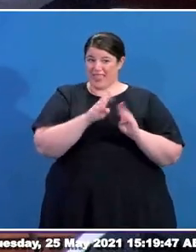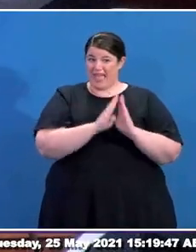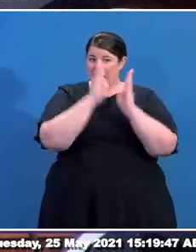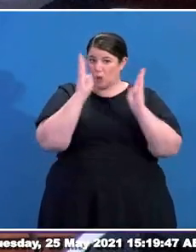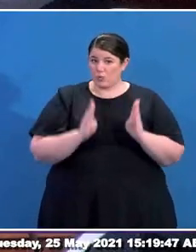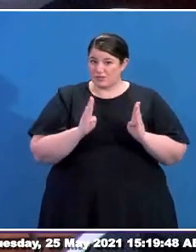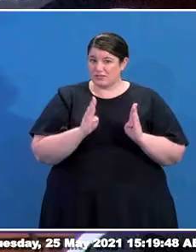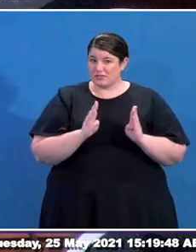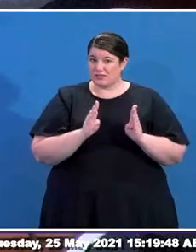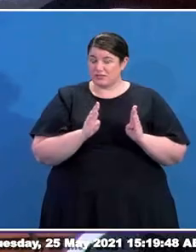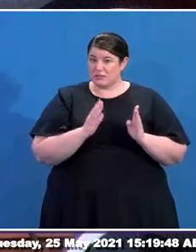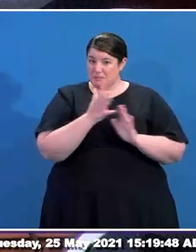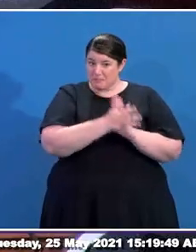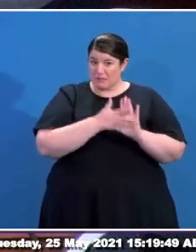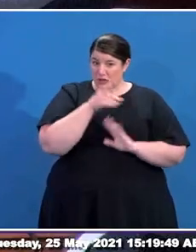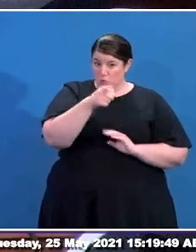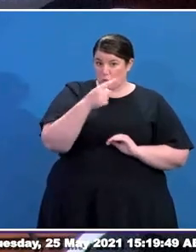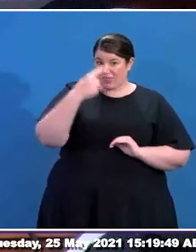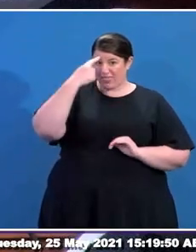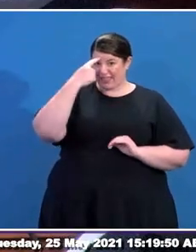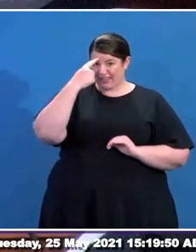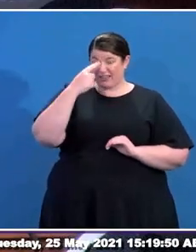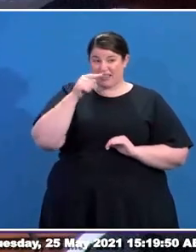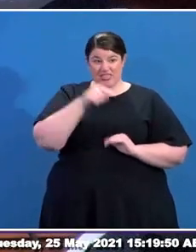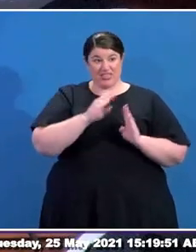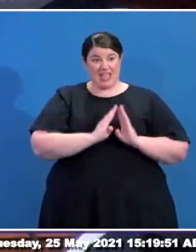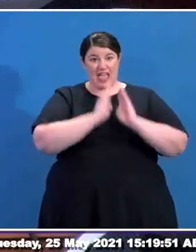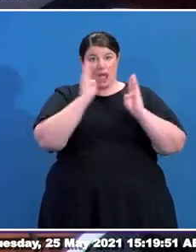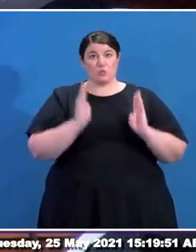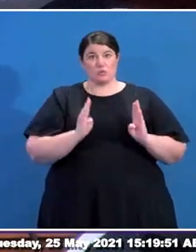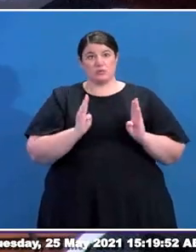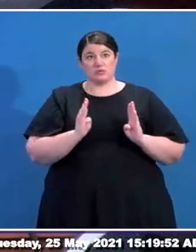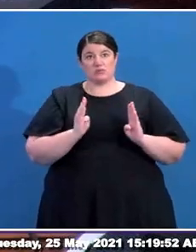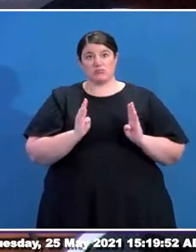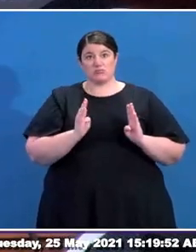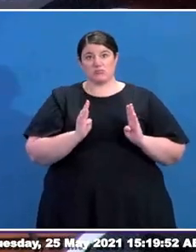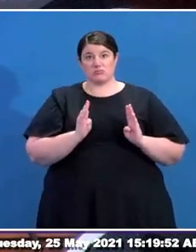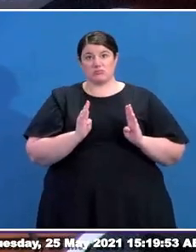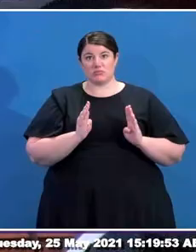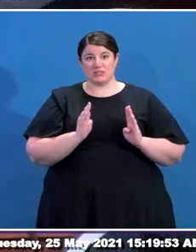Was it your view that the house at this time was in a crisis,